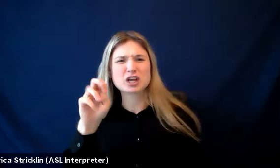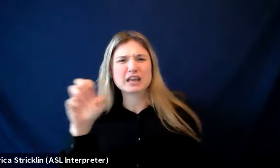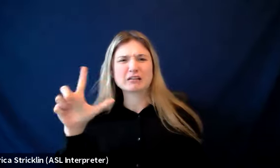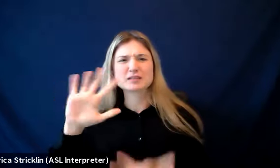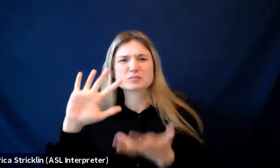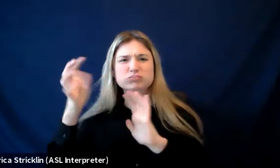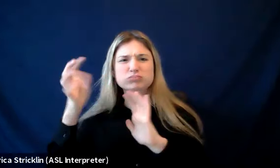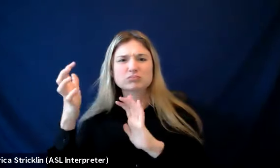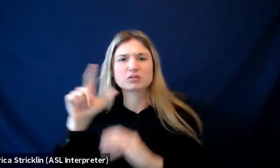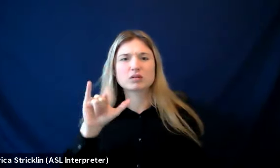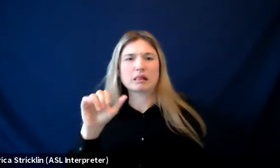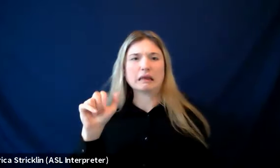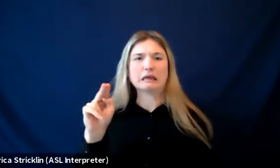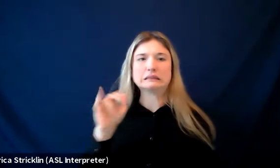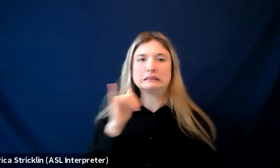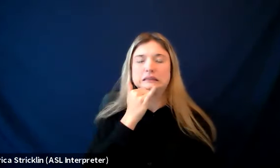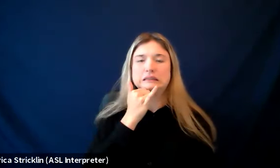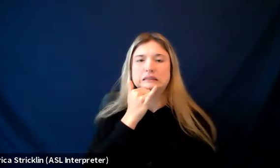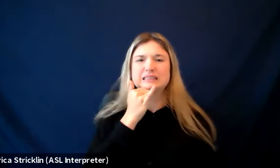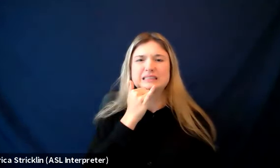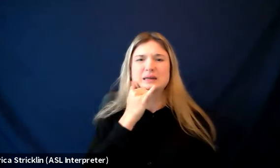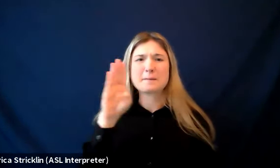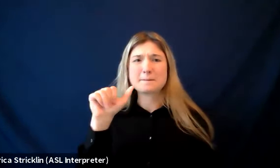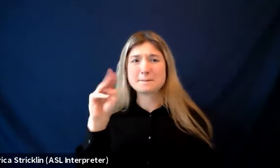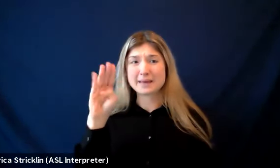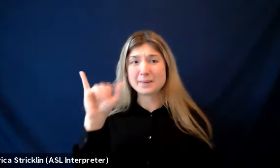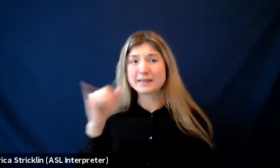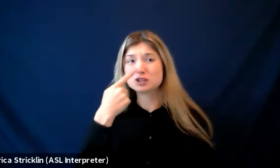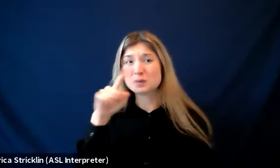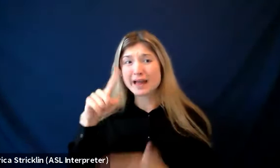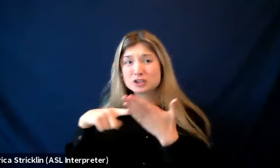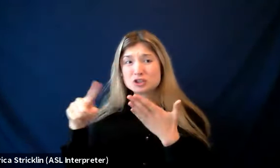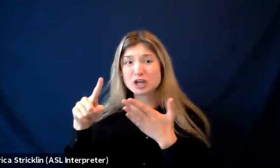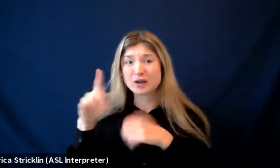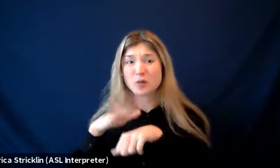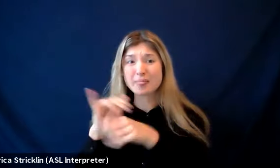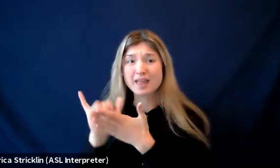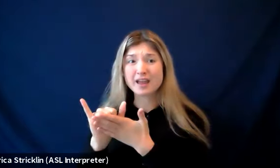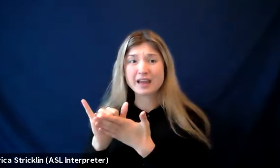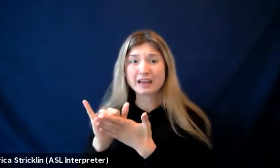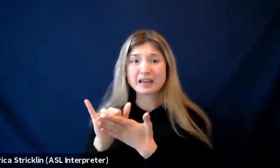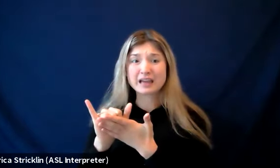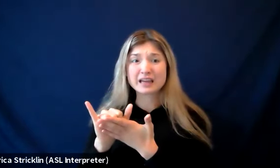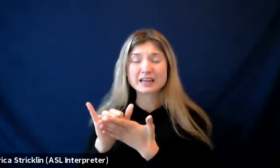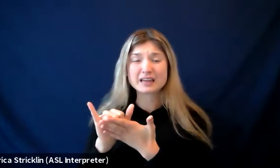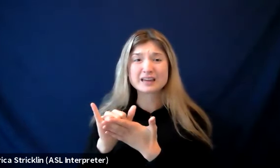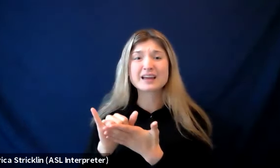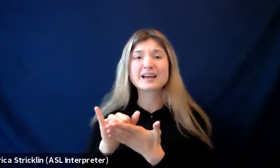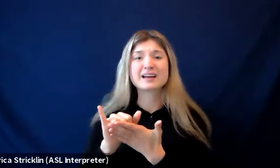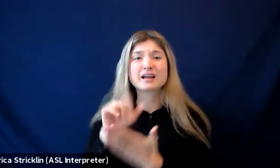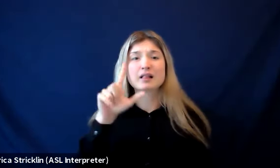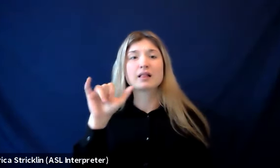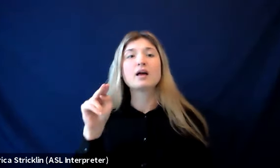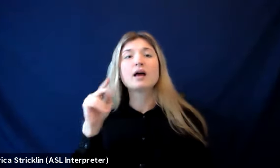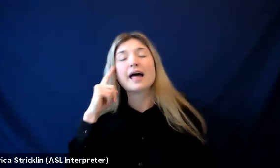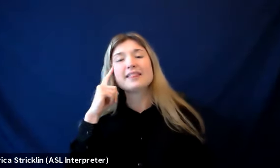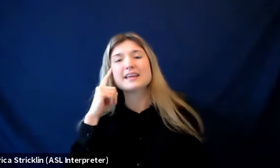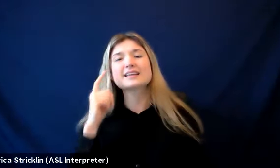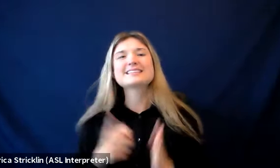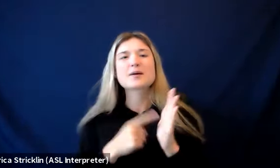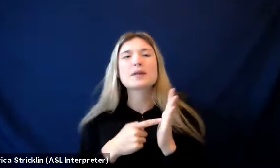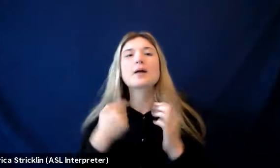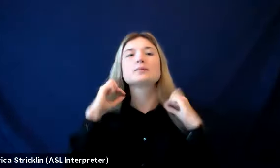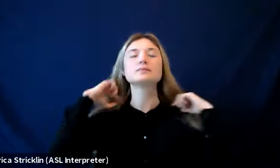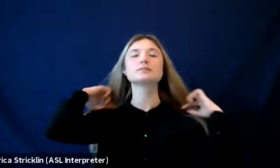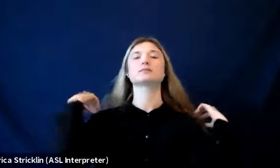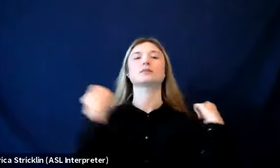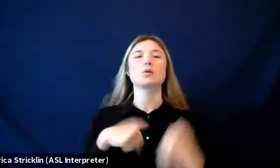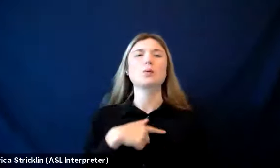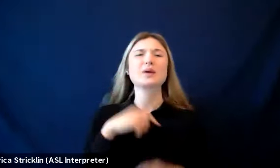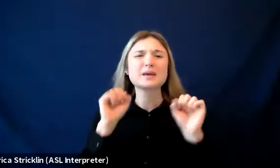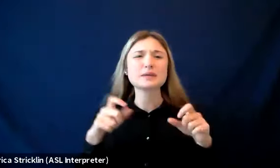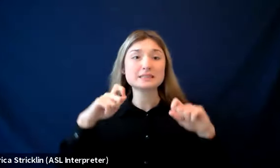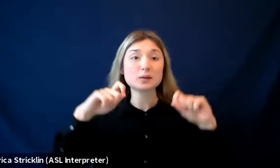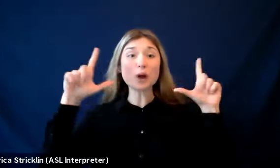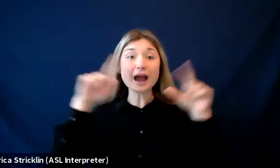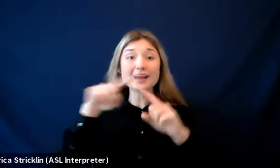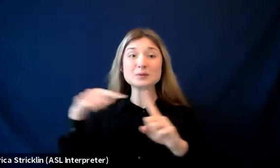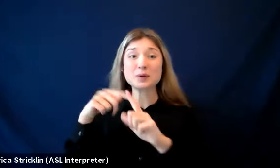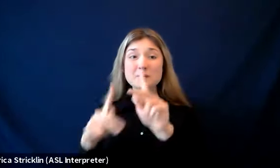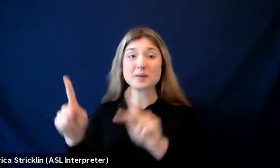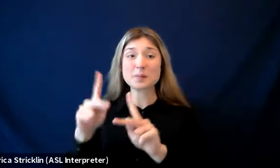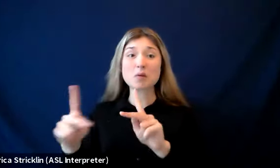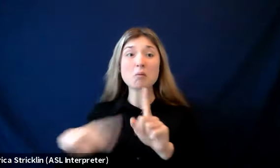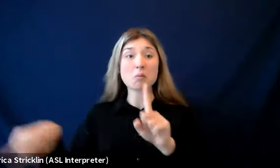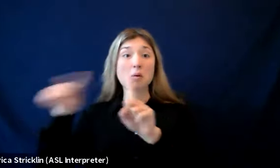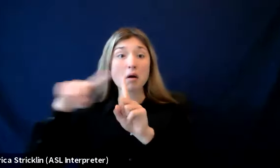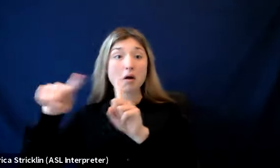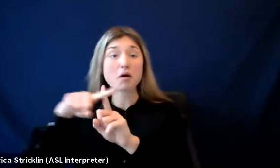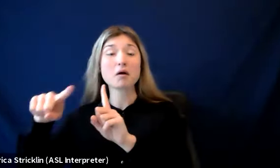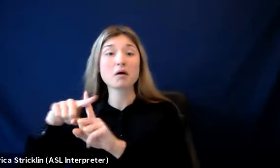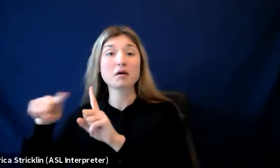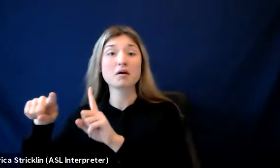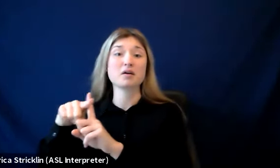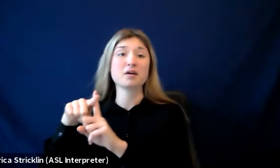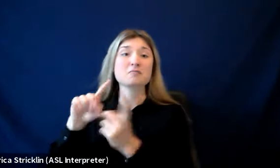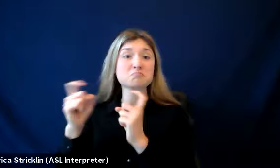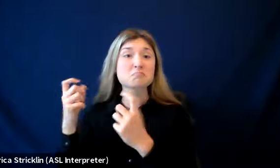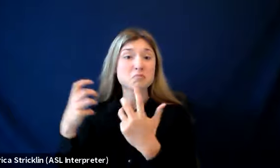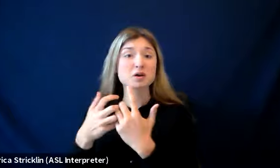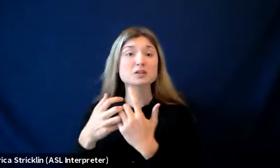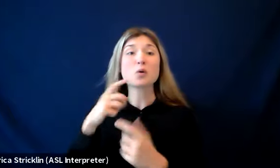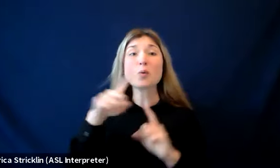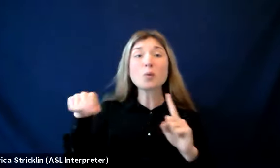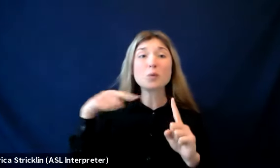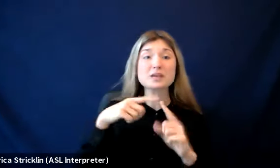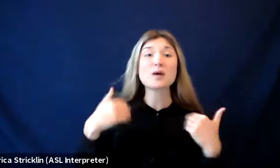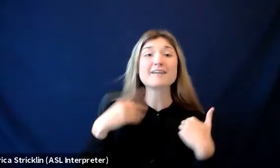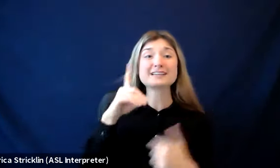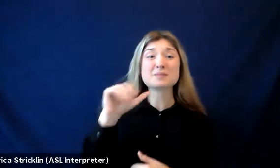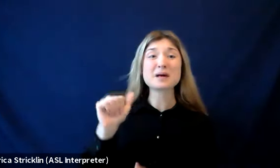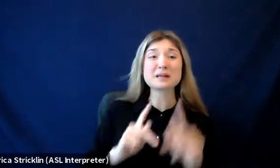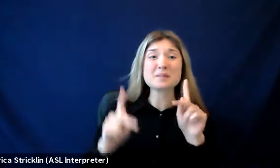I think, Miss Bambi if you could check that out. That would be great. Um, you know I think sometimes, you know, we can be surprised with positive reaction just because whenever you have a disability or health condition you get so many negative reactions